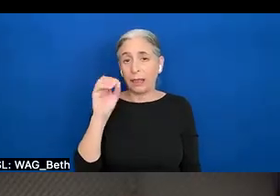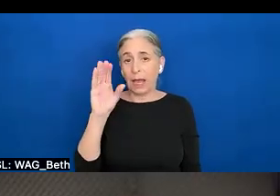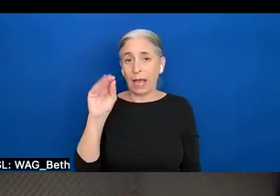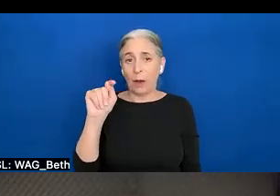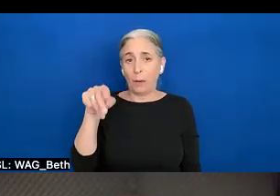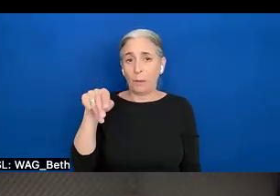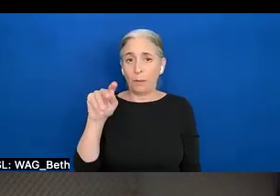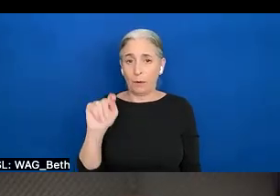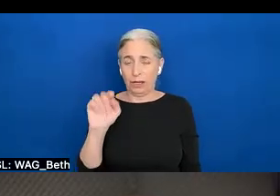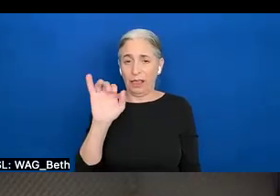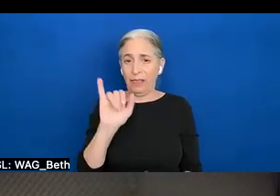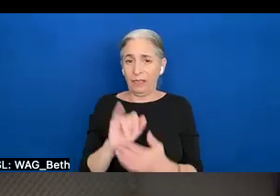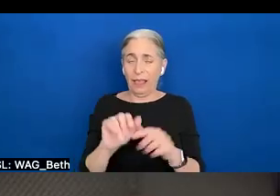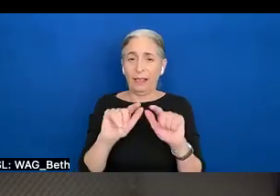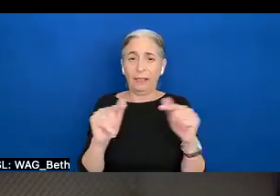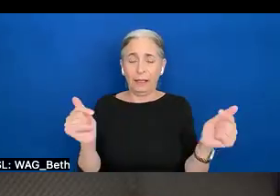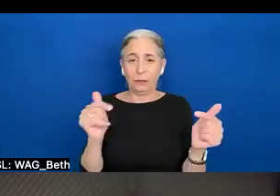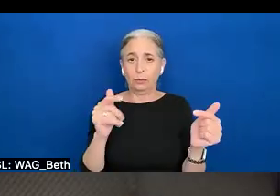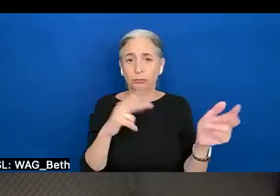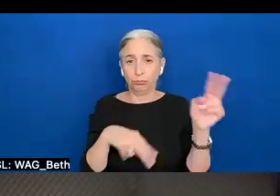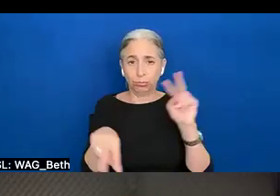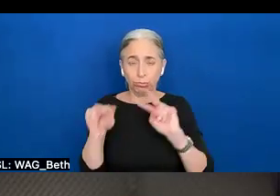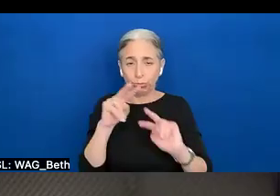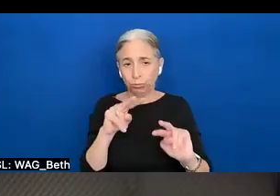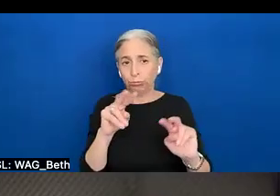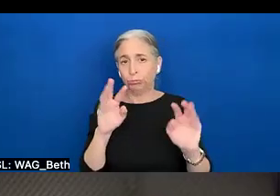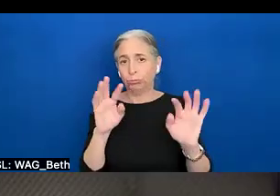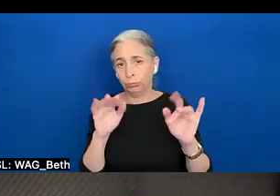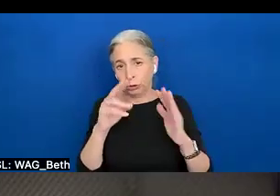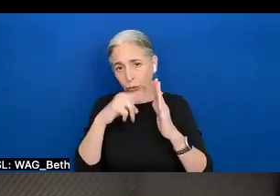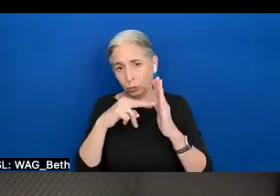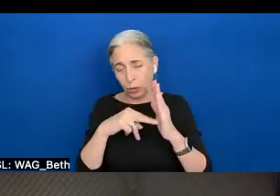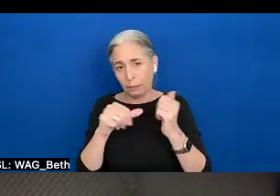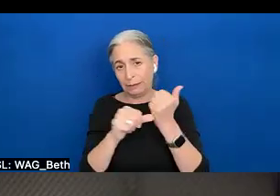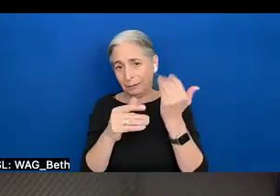output, that language will be taken into account when